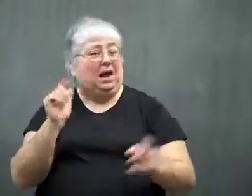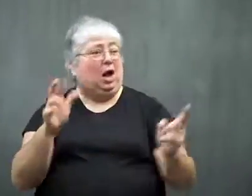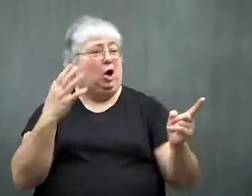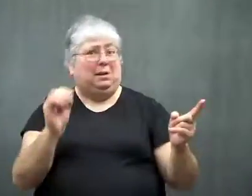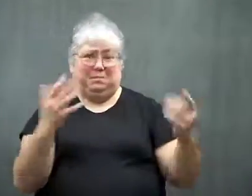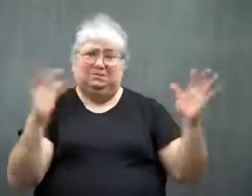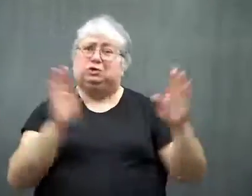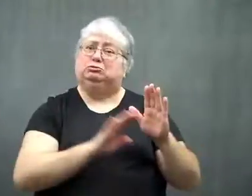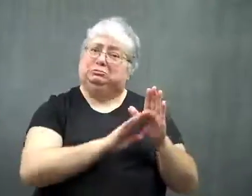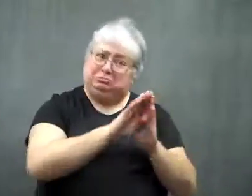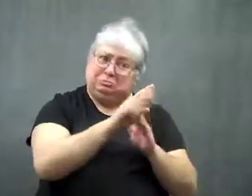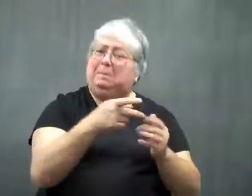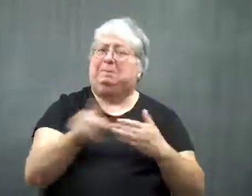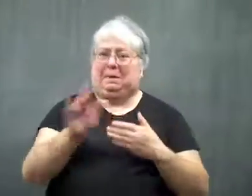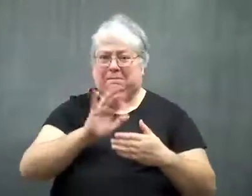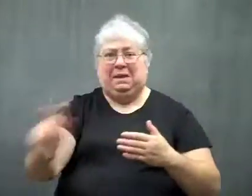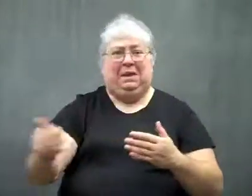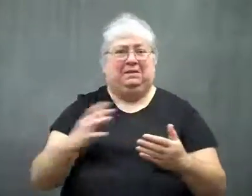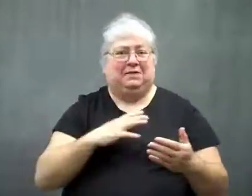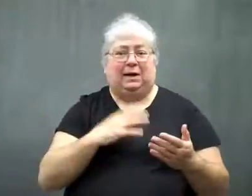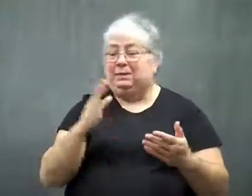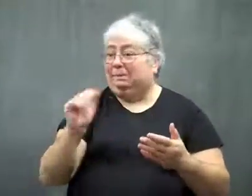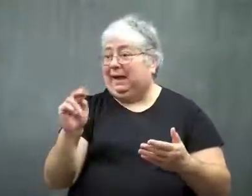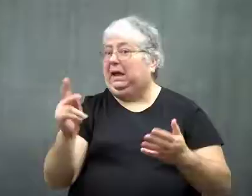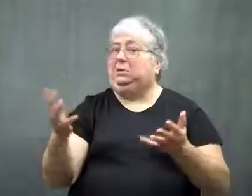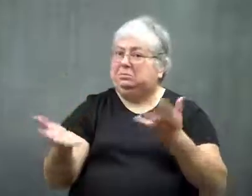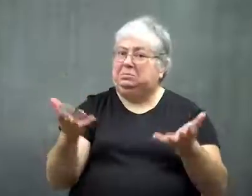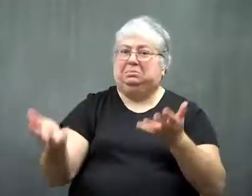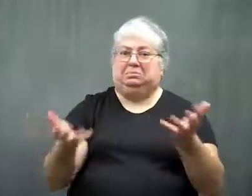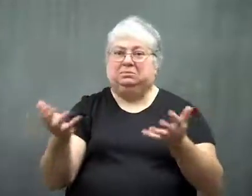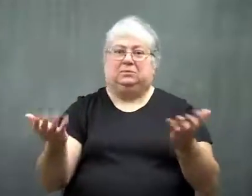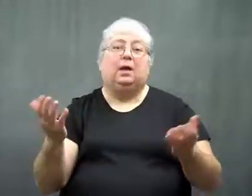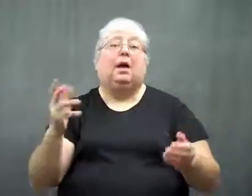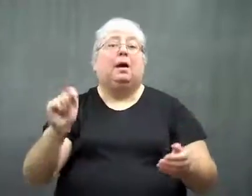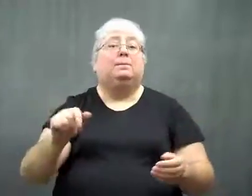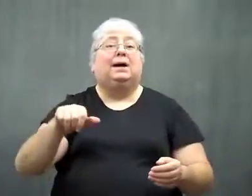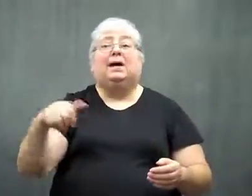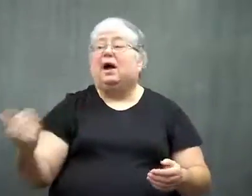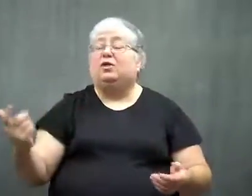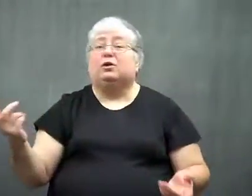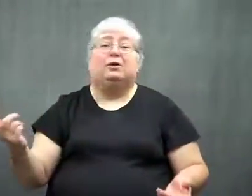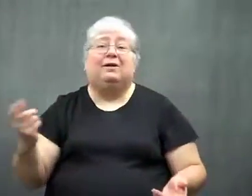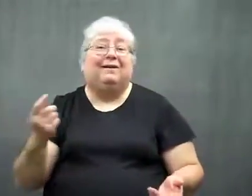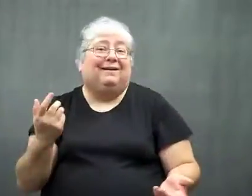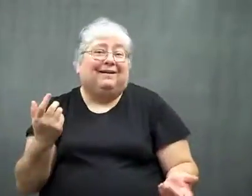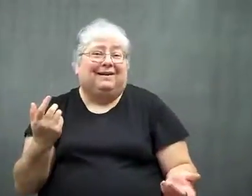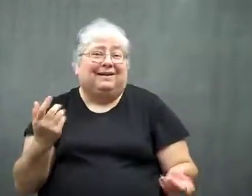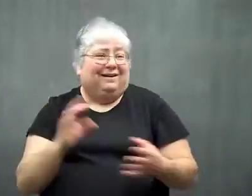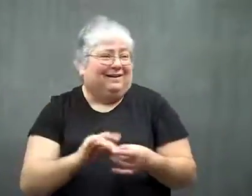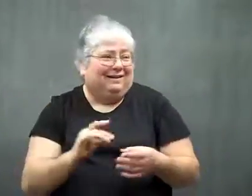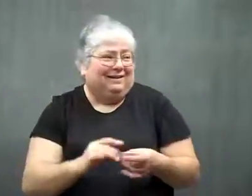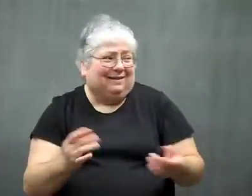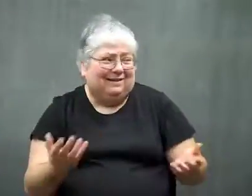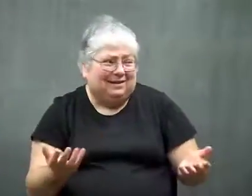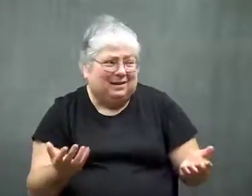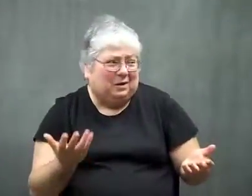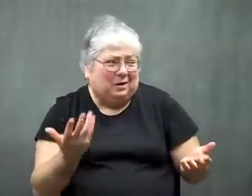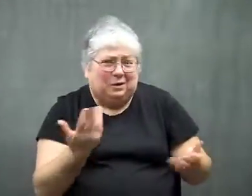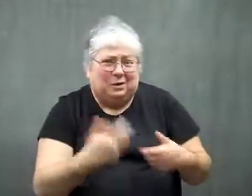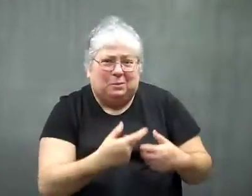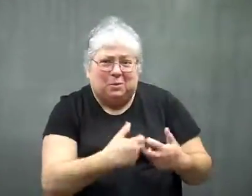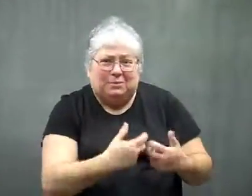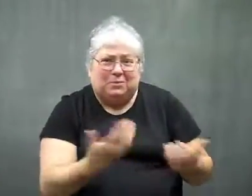The car companies recovered and paid back the money. The banks are doing ok.